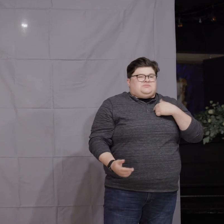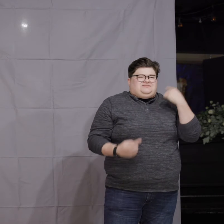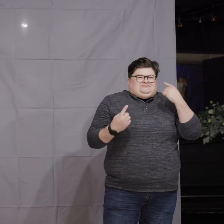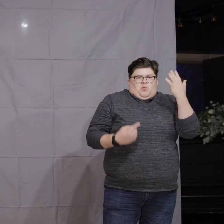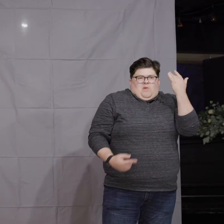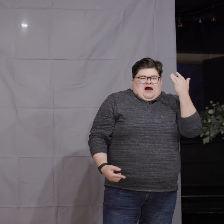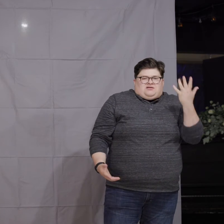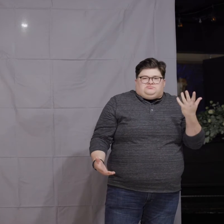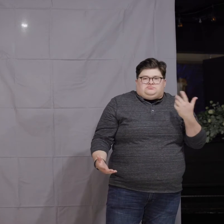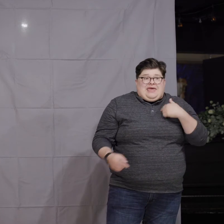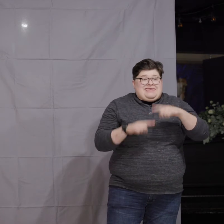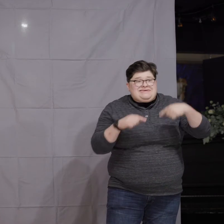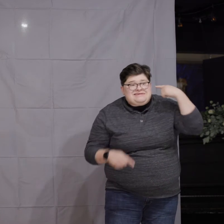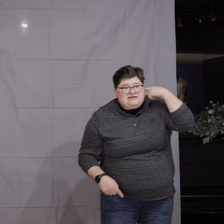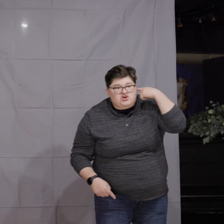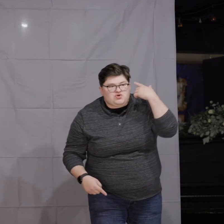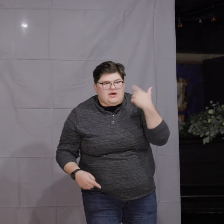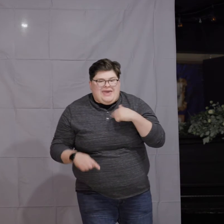I kept thinking, why is this important? Why is this happening? Is it because I can't hear?